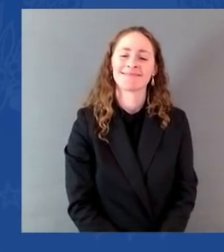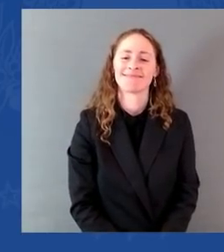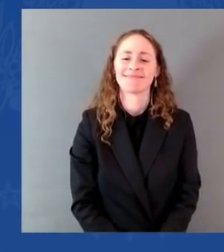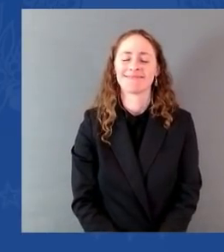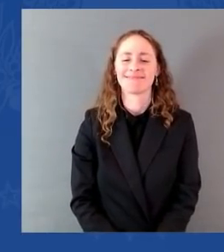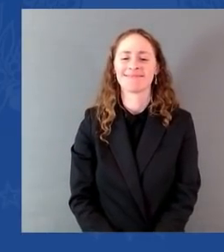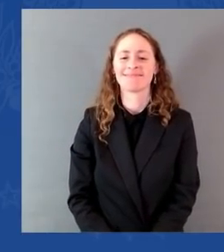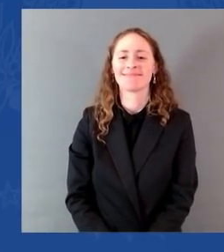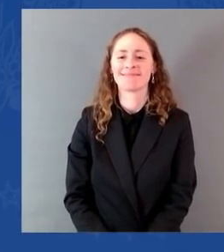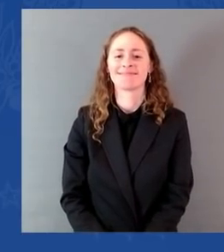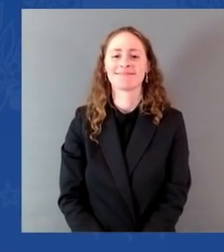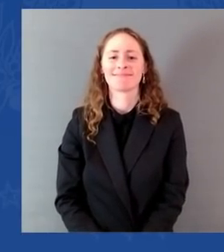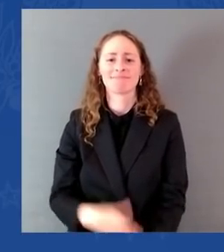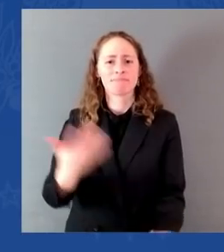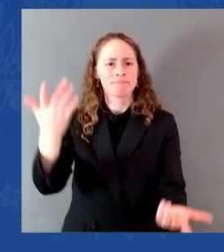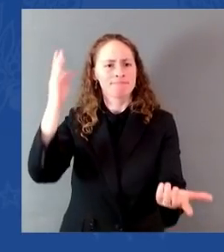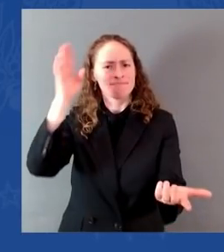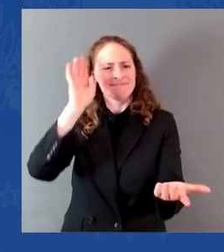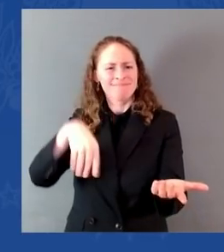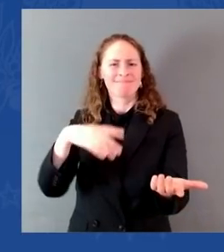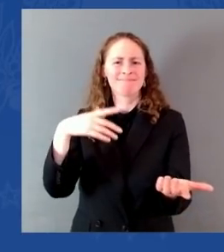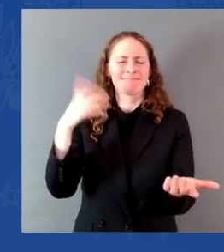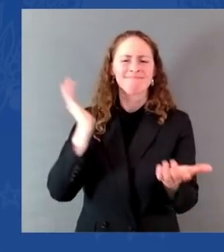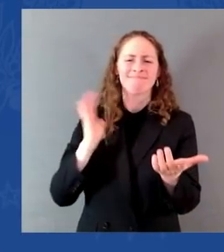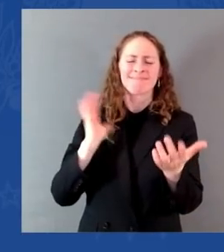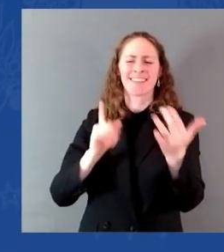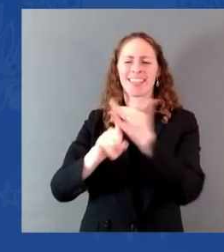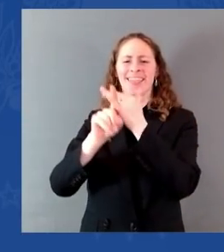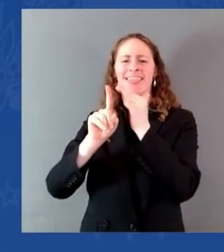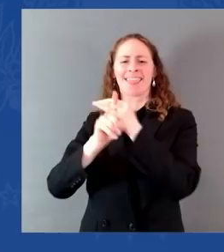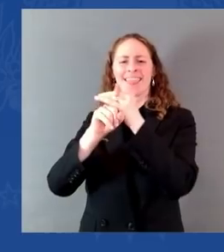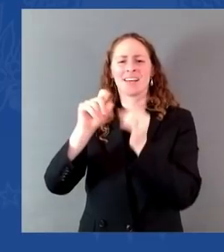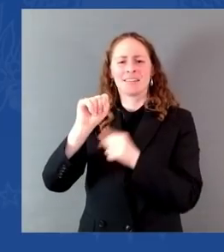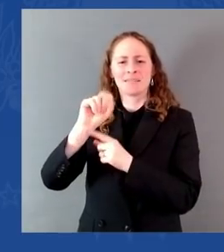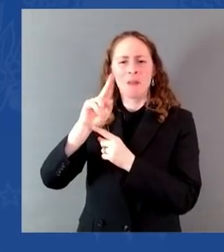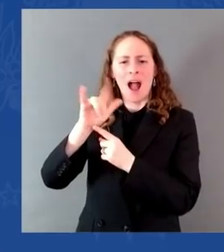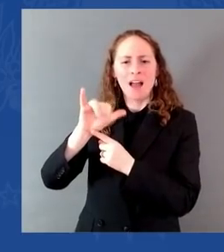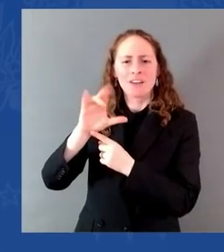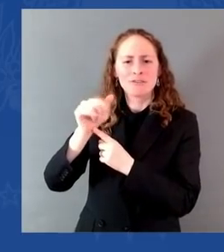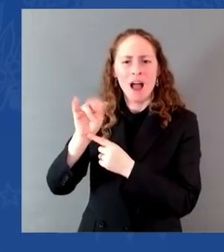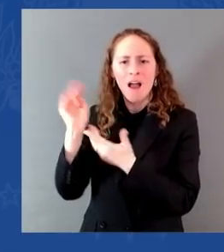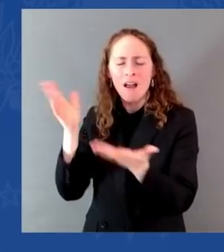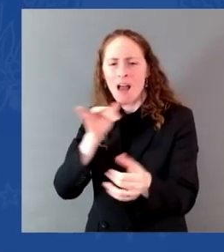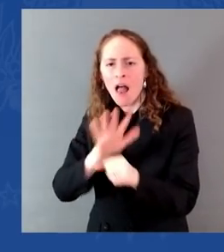Here in Kansas City, the possibilities are unlimited. You've got the fastest-growing port in the Midwest.